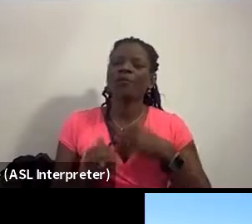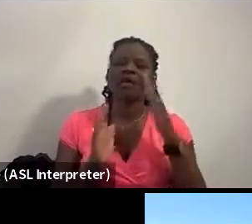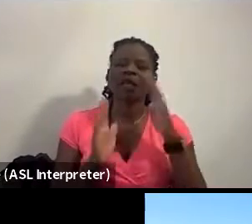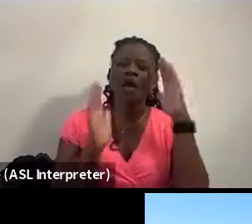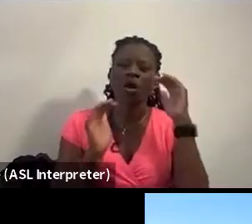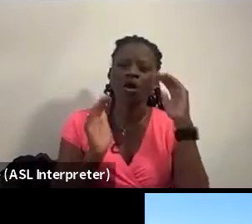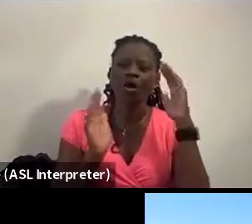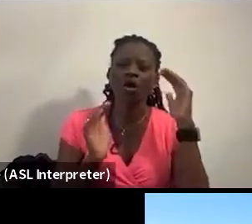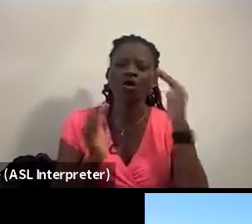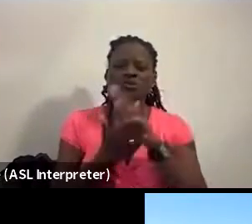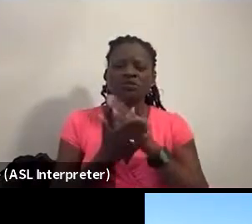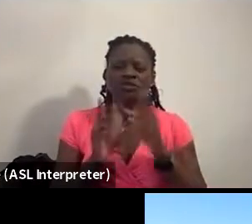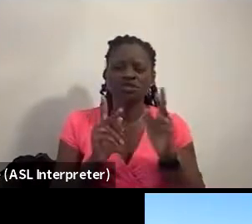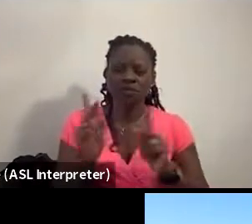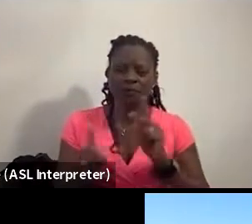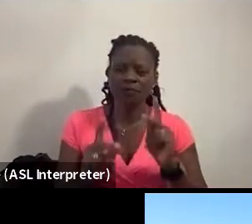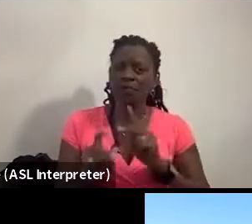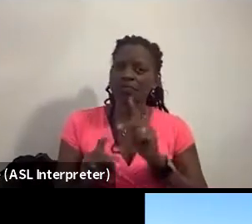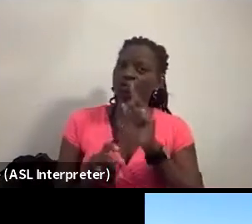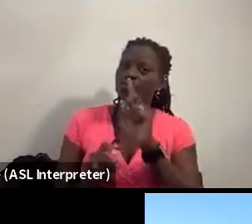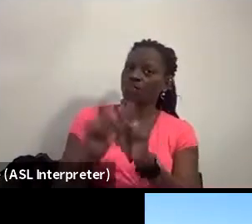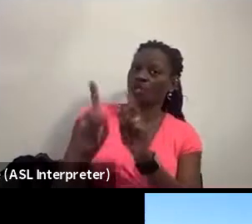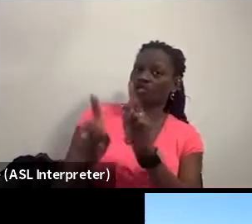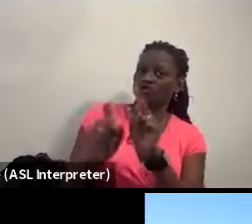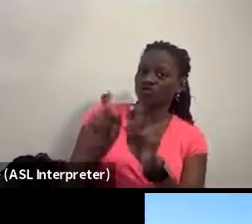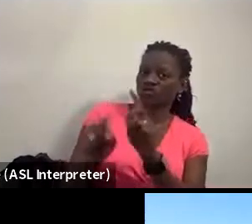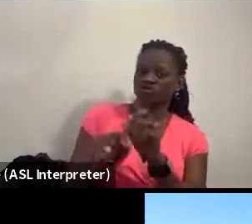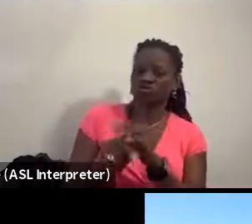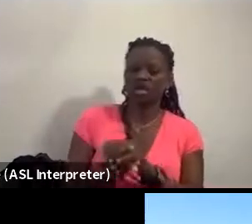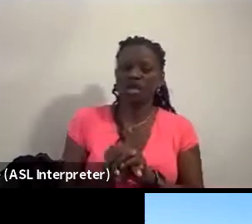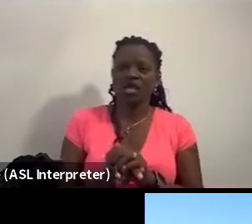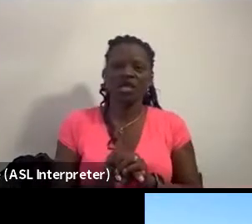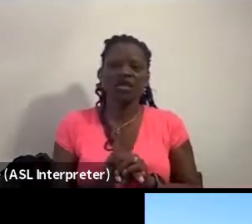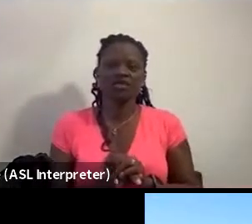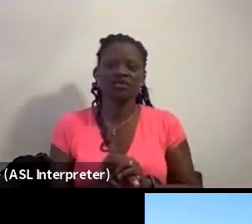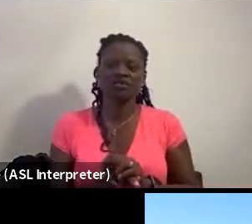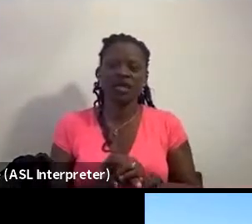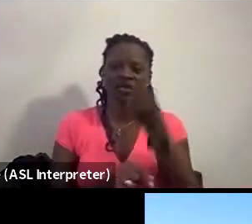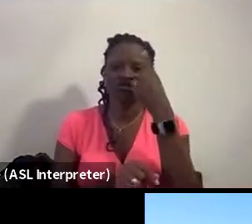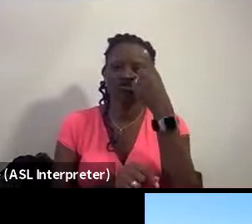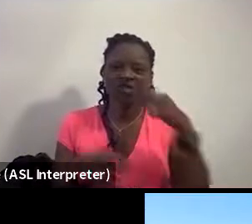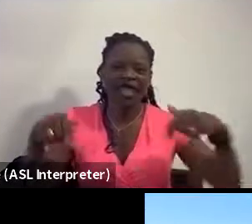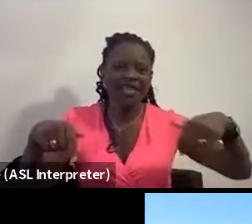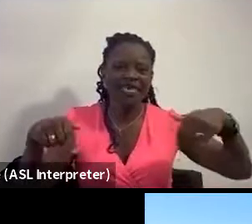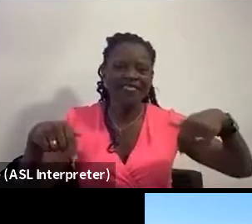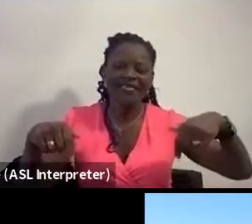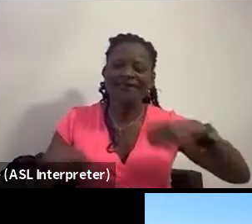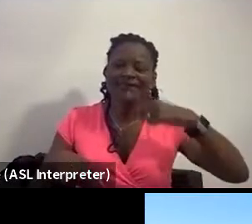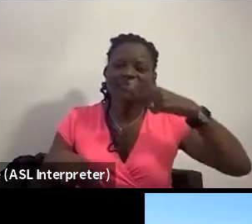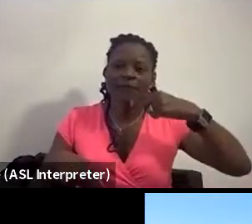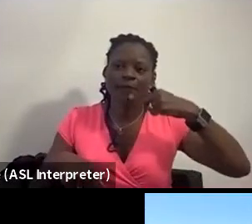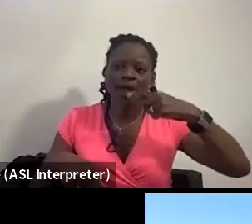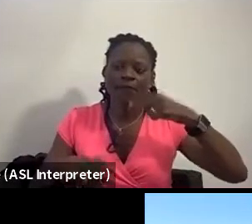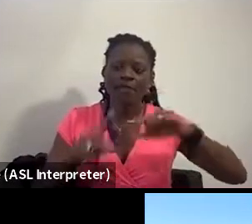One of the things that's tough and I think a public forum is that, you know, I know one of the things that you had first said in your introduction